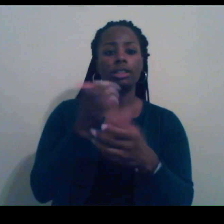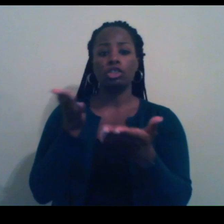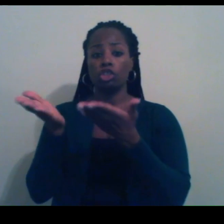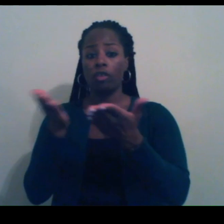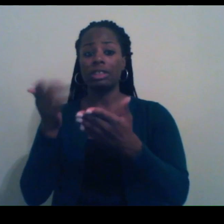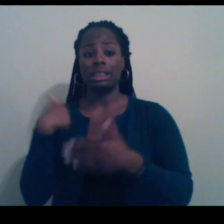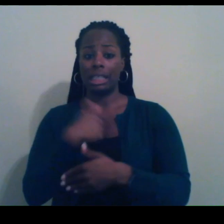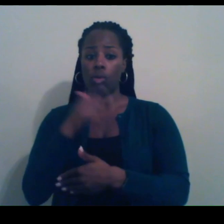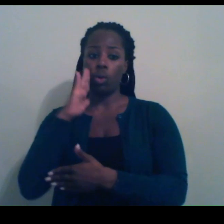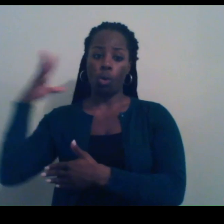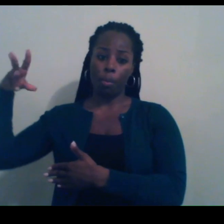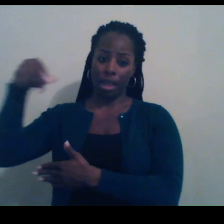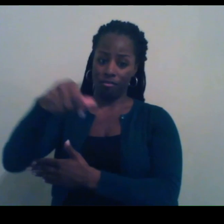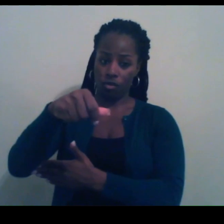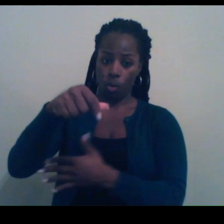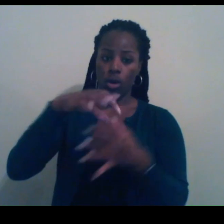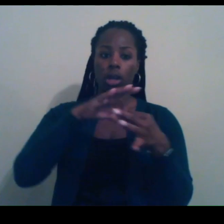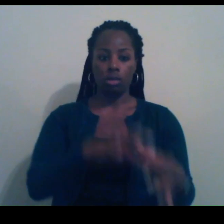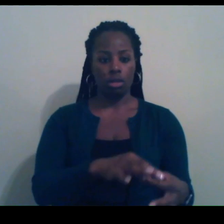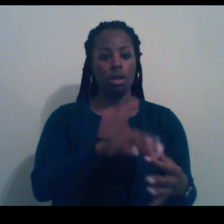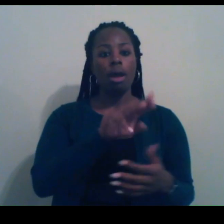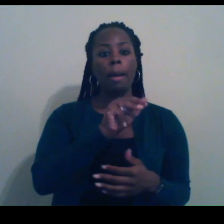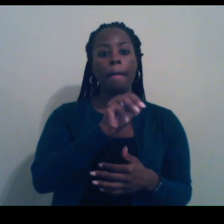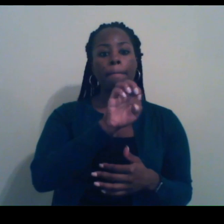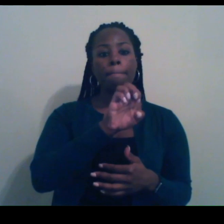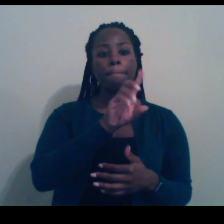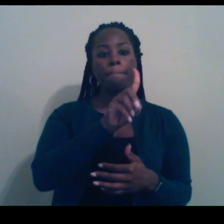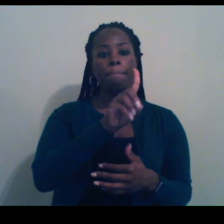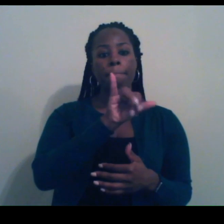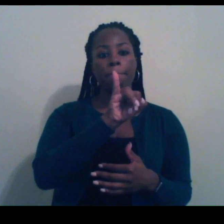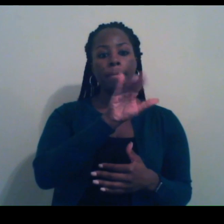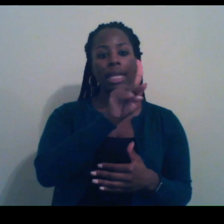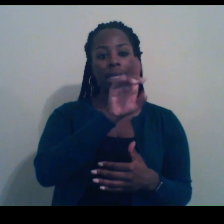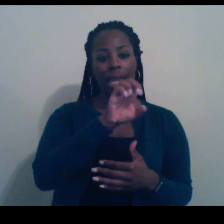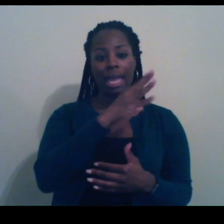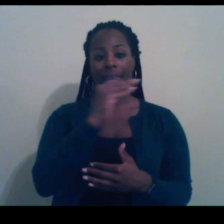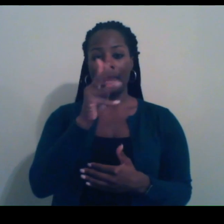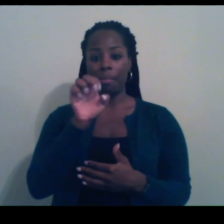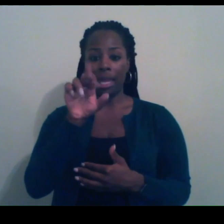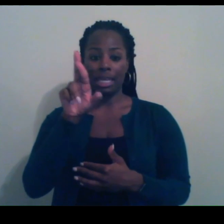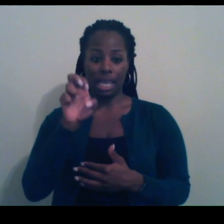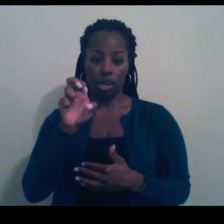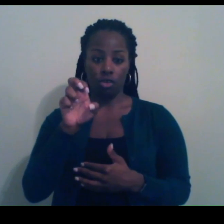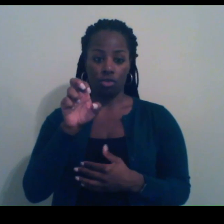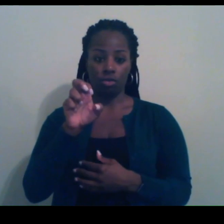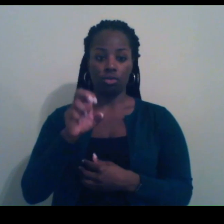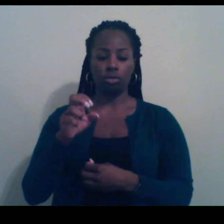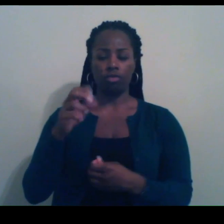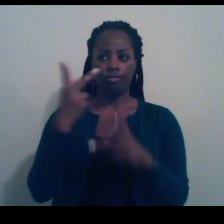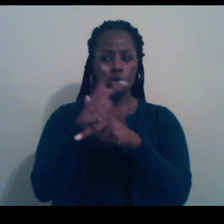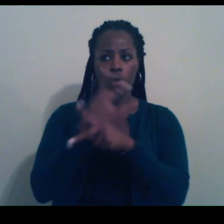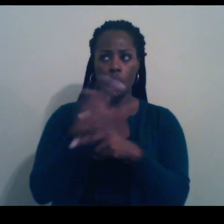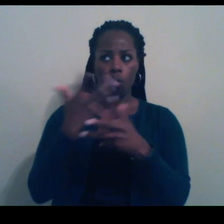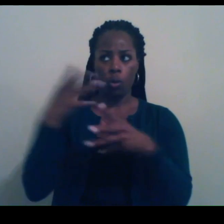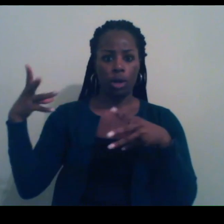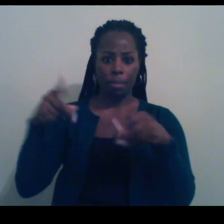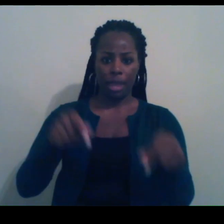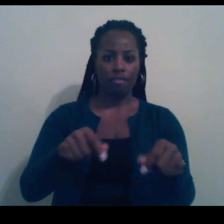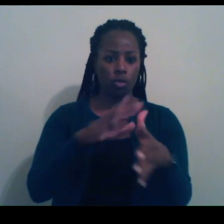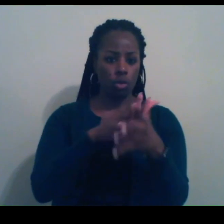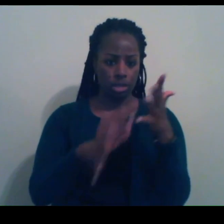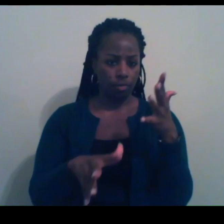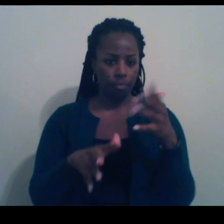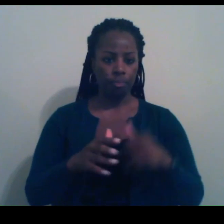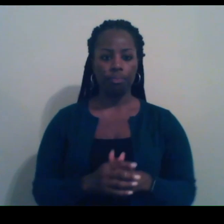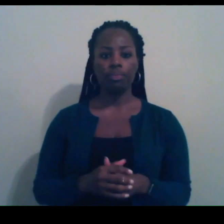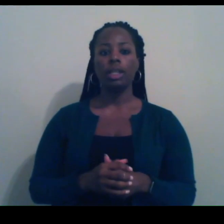terms of Medicaid and Medicare thank you for stepping up I want to recognize a